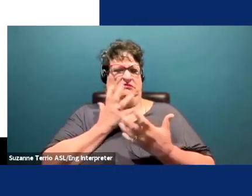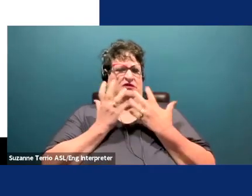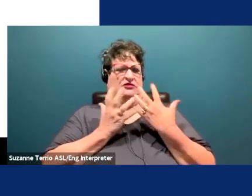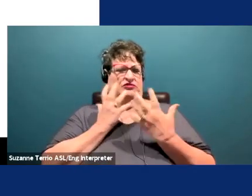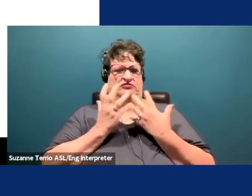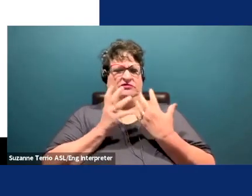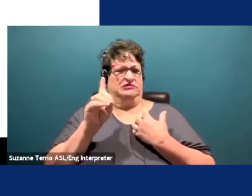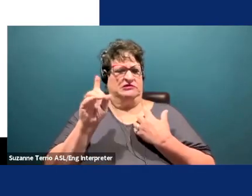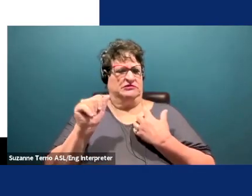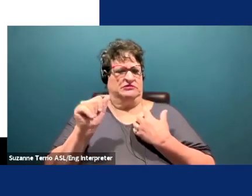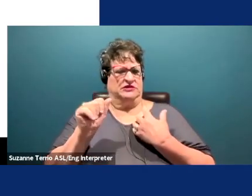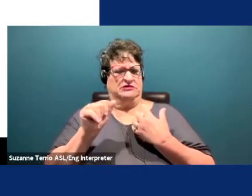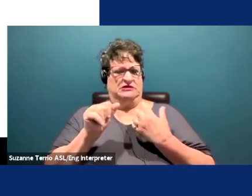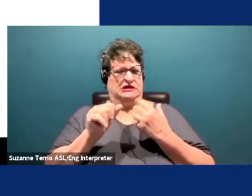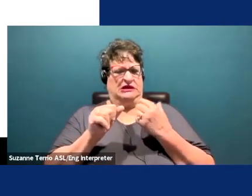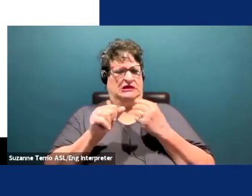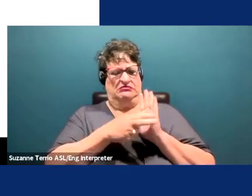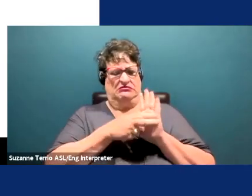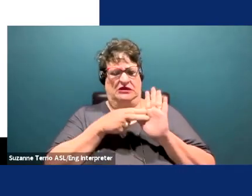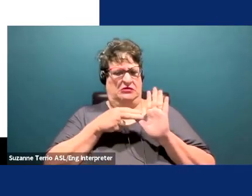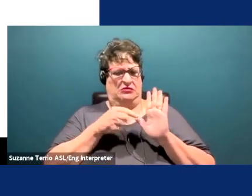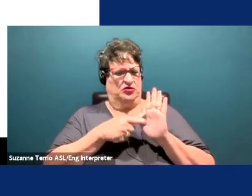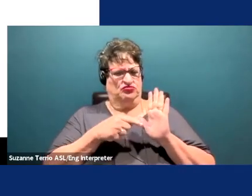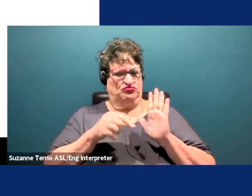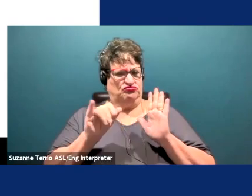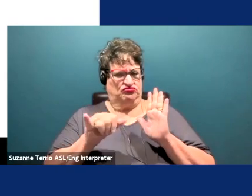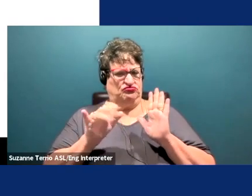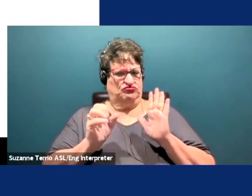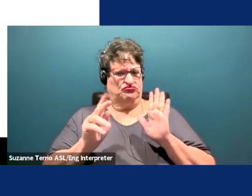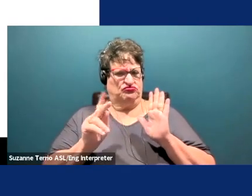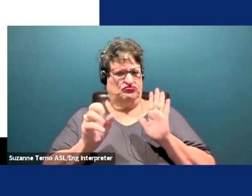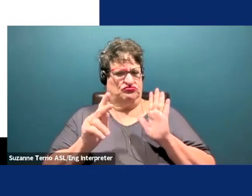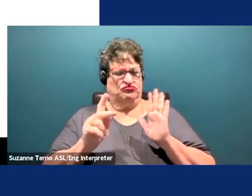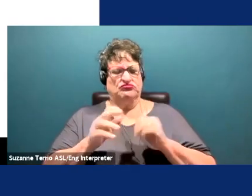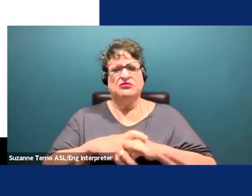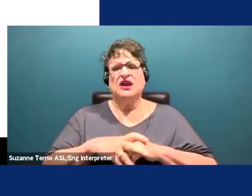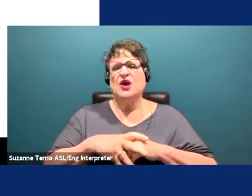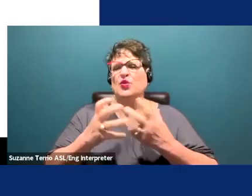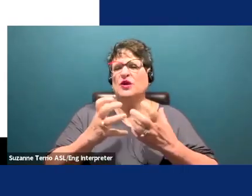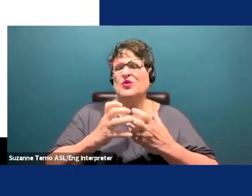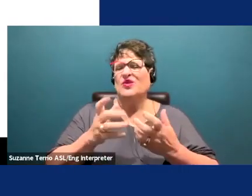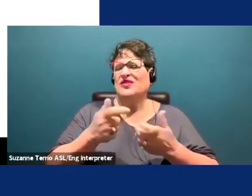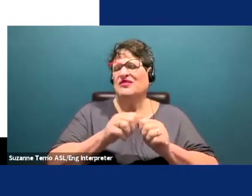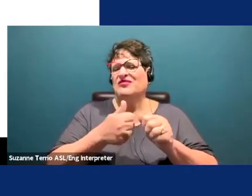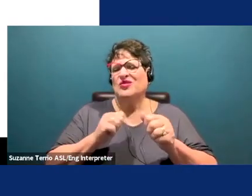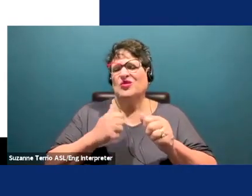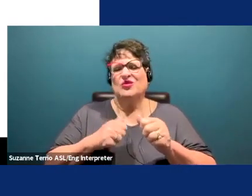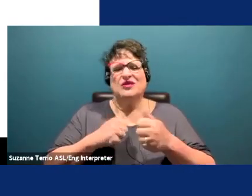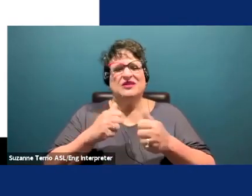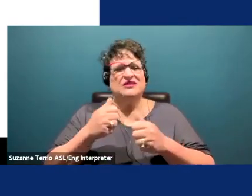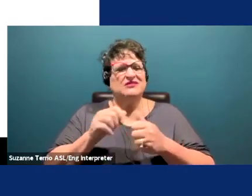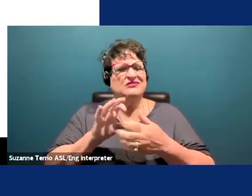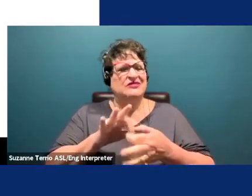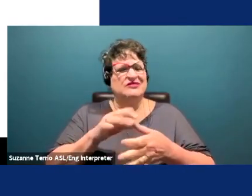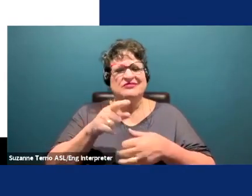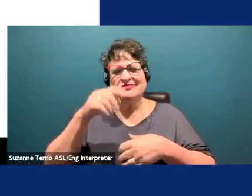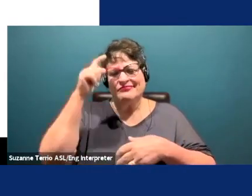We also want to avoid references to mental age. We see this so often for parents with intellectual disabilities.